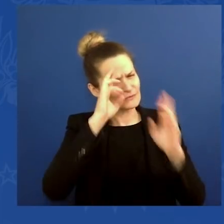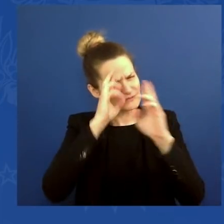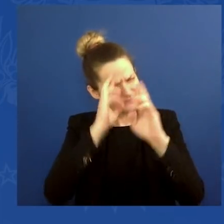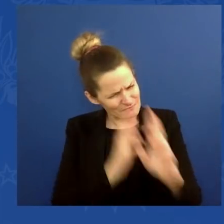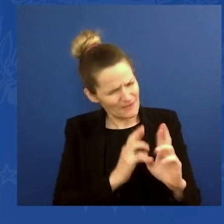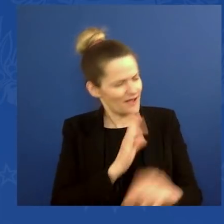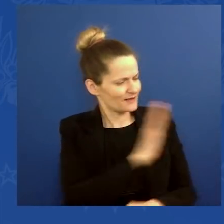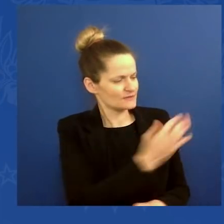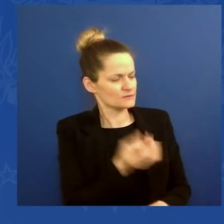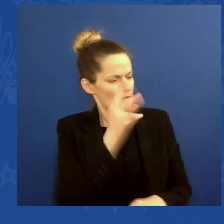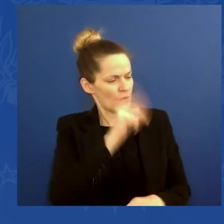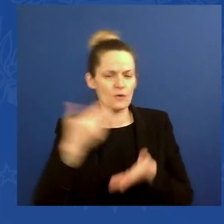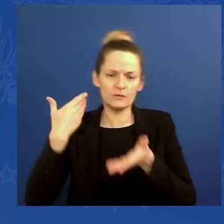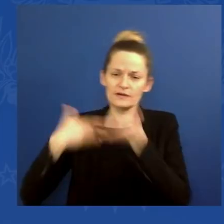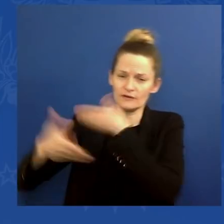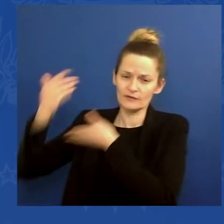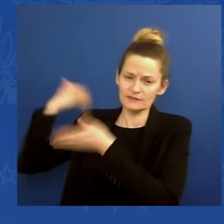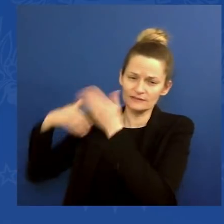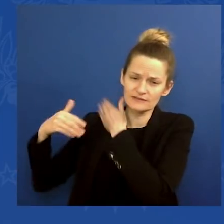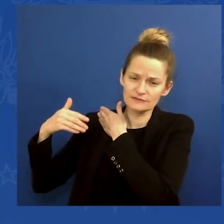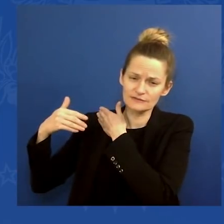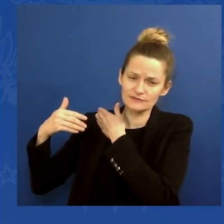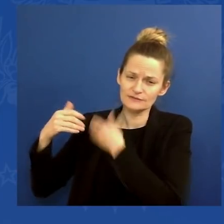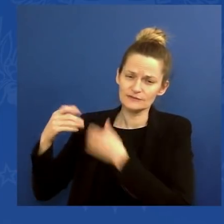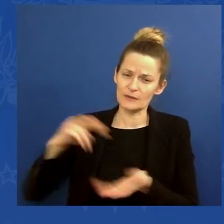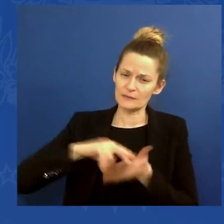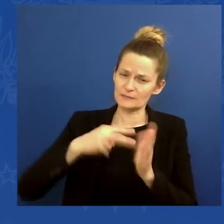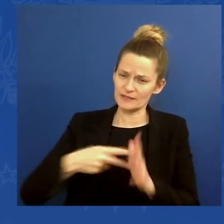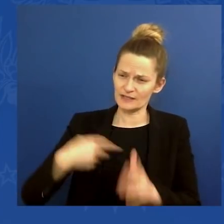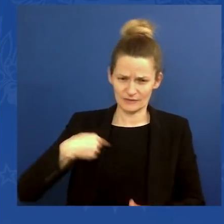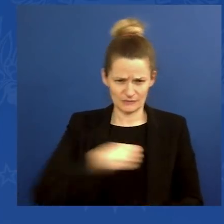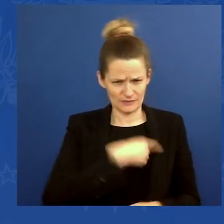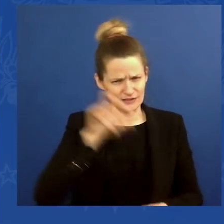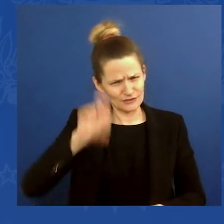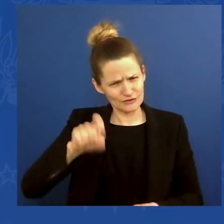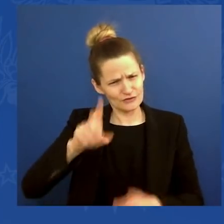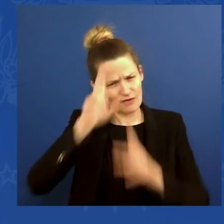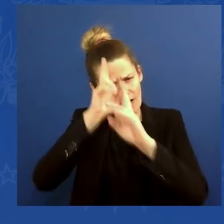He understands how we accept. We respect our own heritage as well.